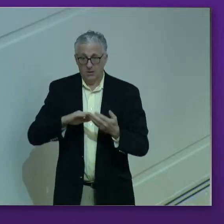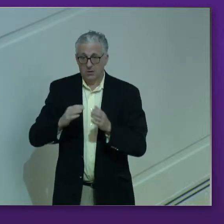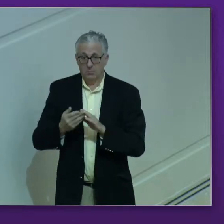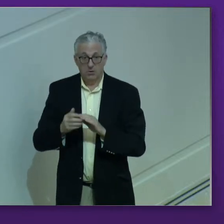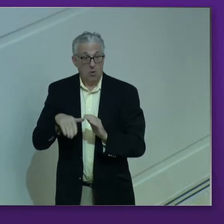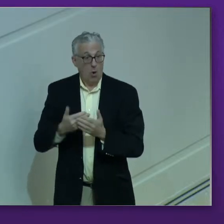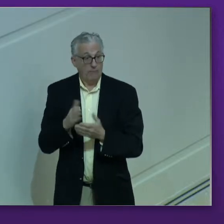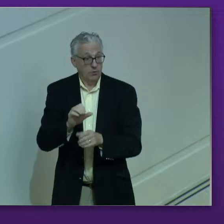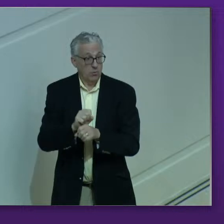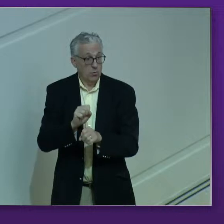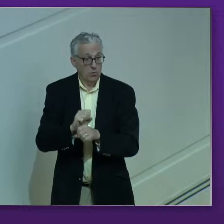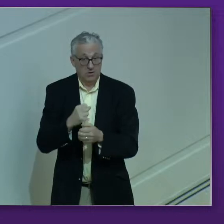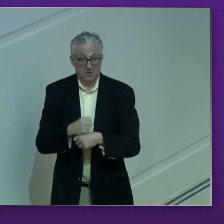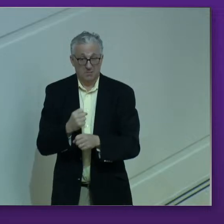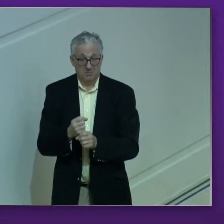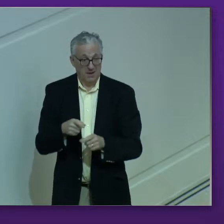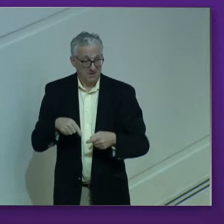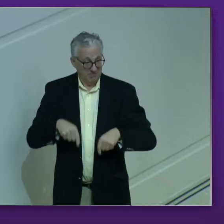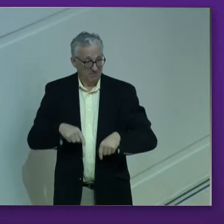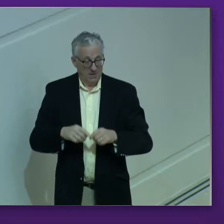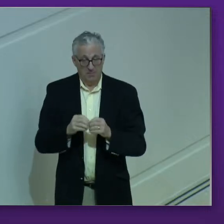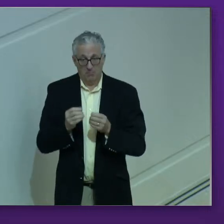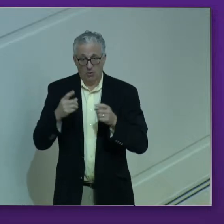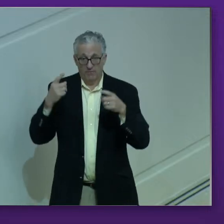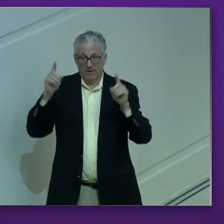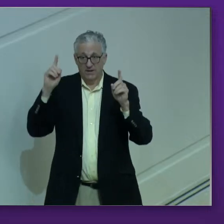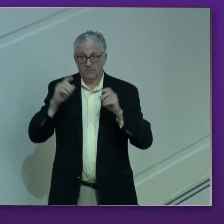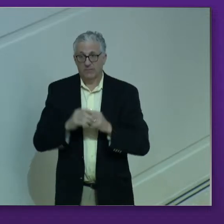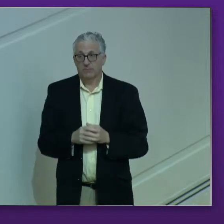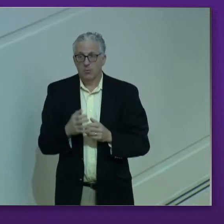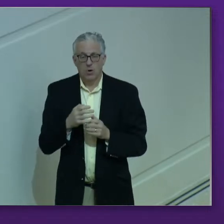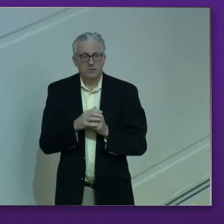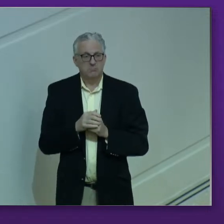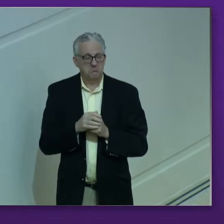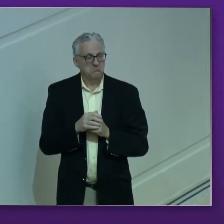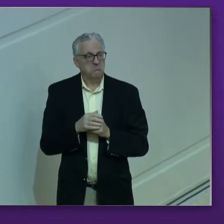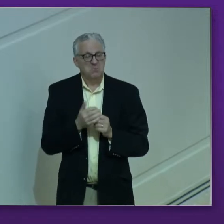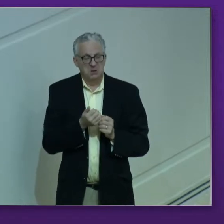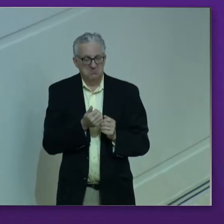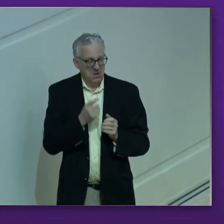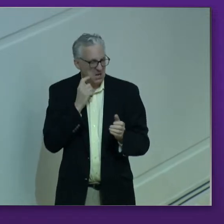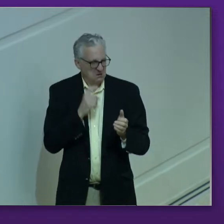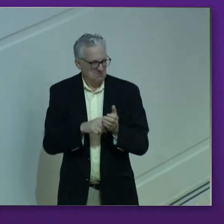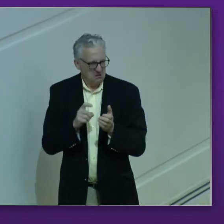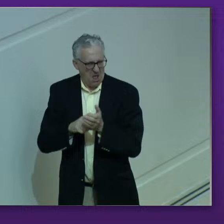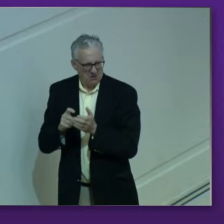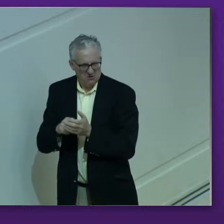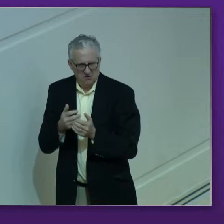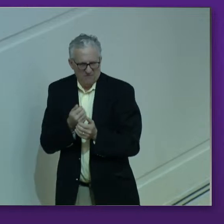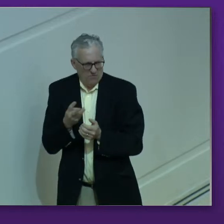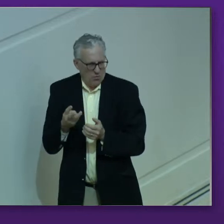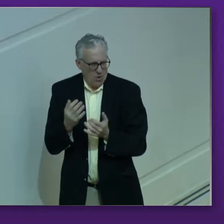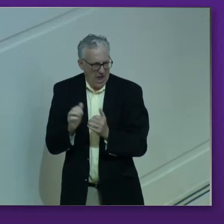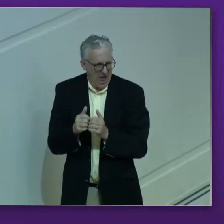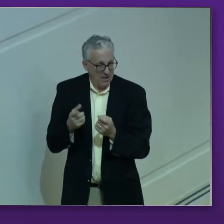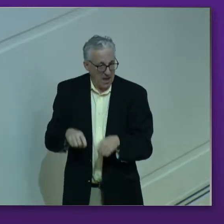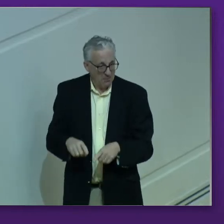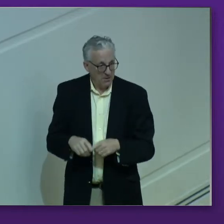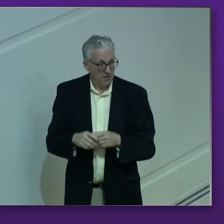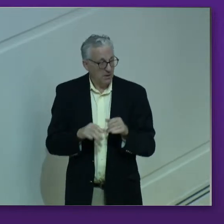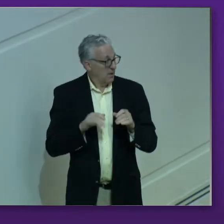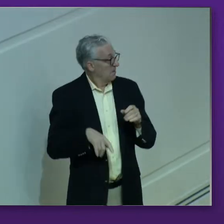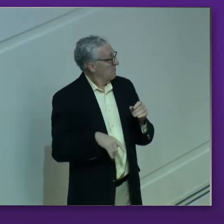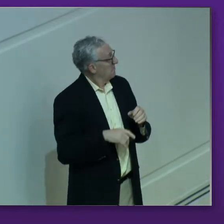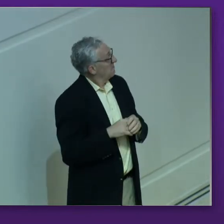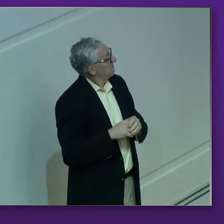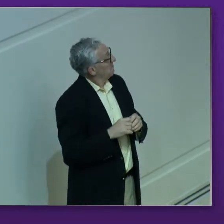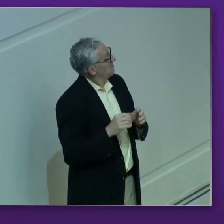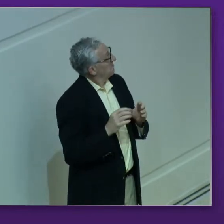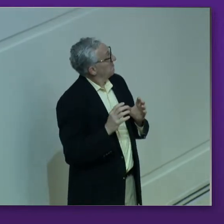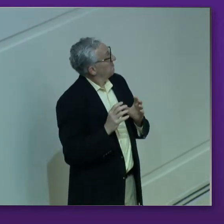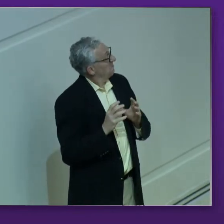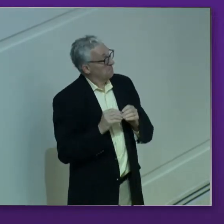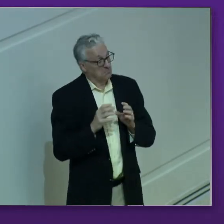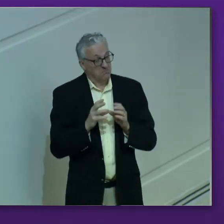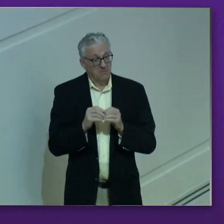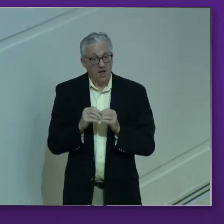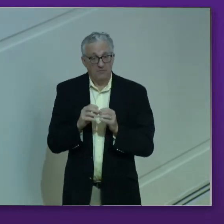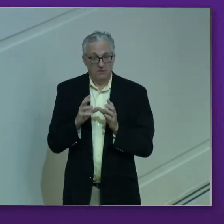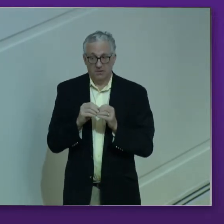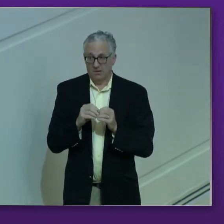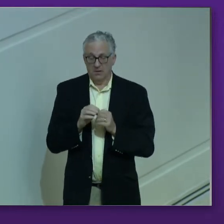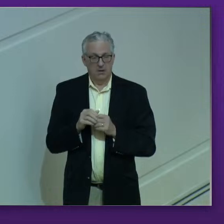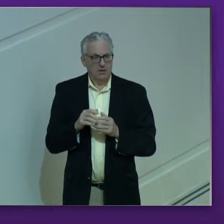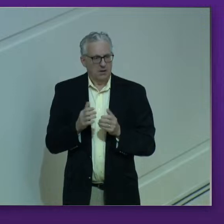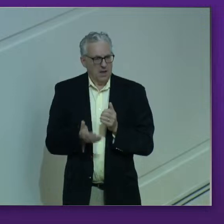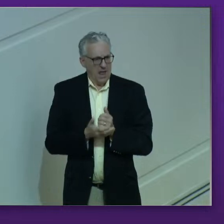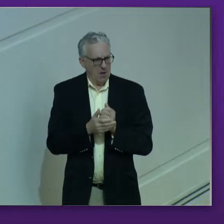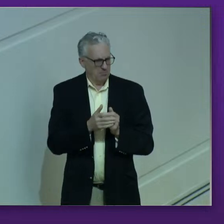FOCUSED. I SEE THAT WE ALL SEEM